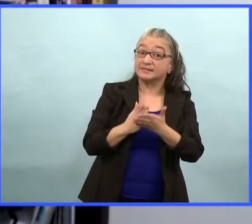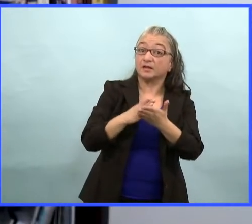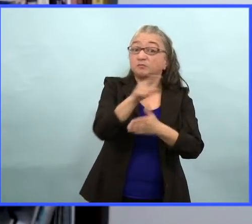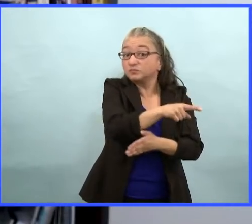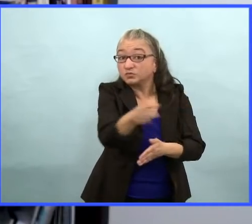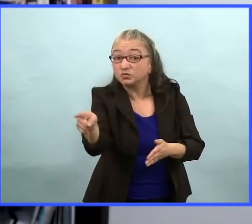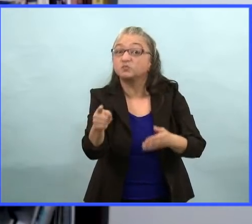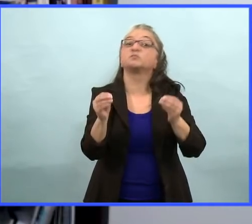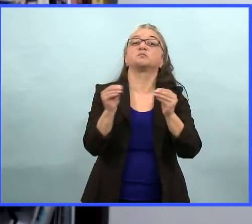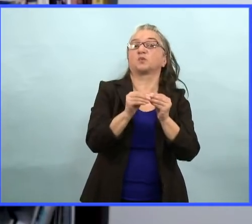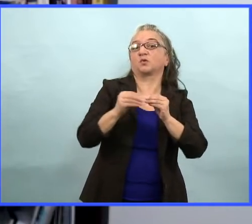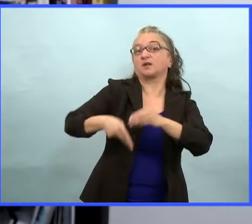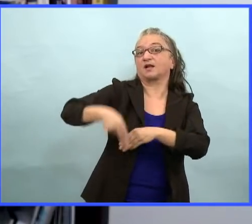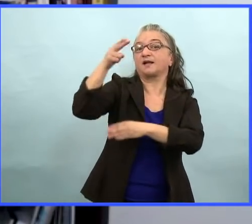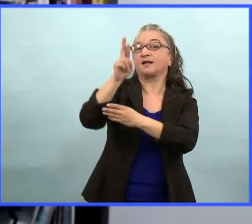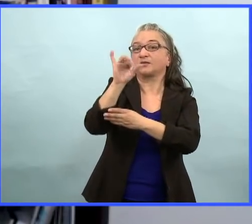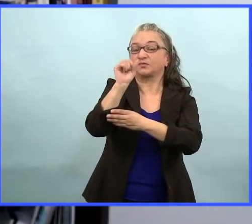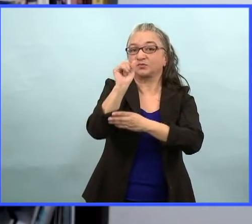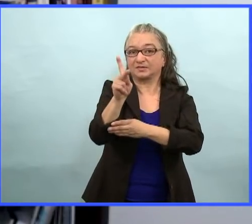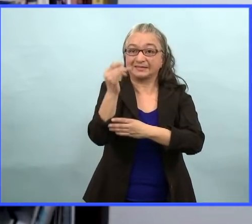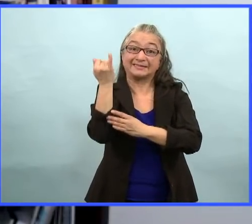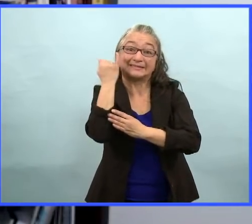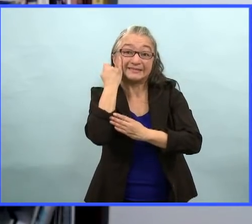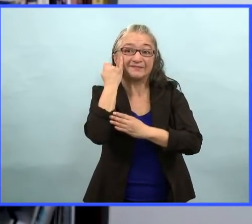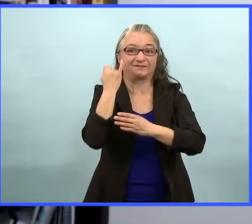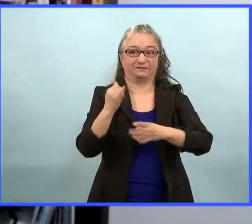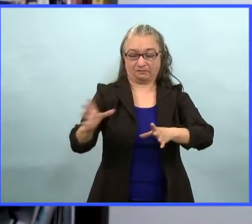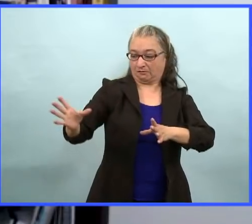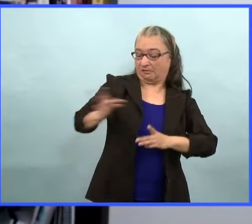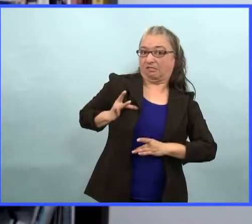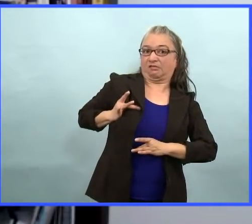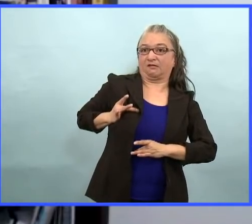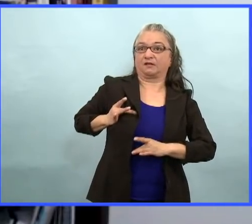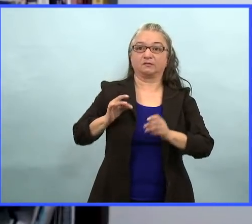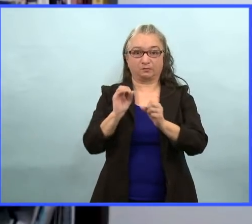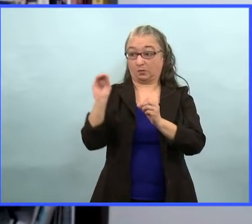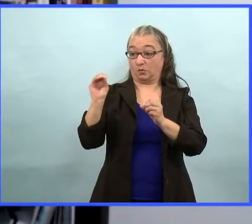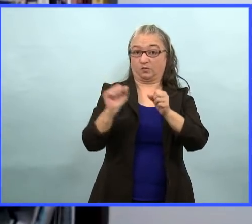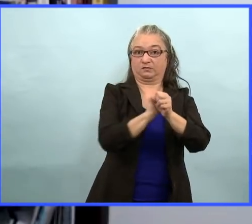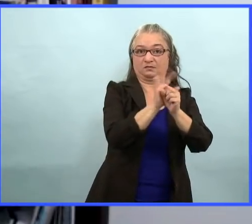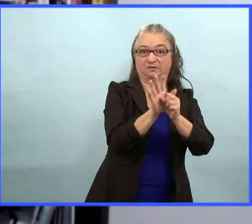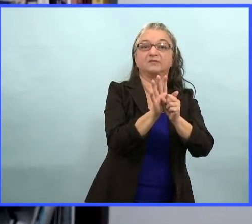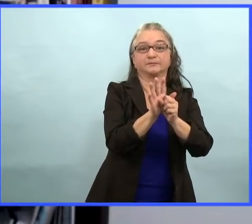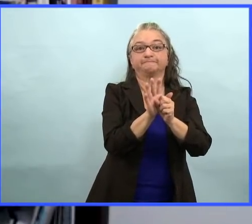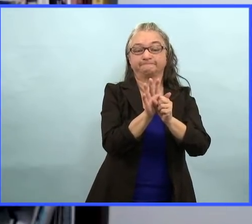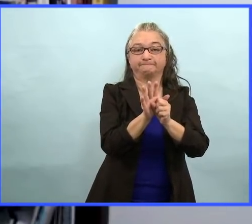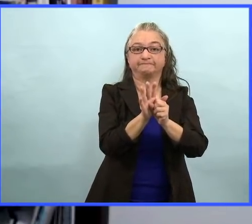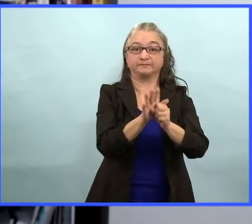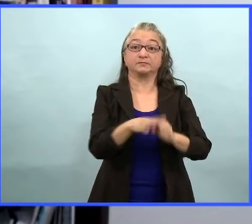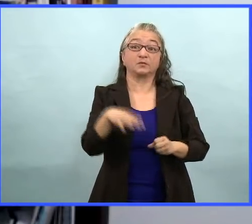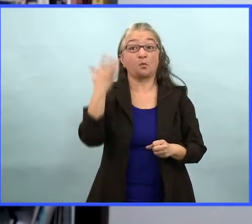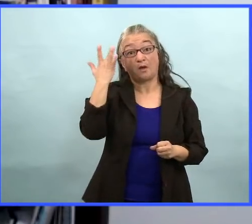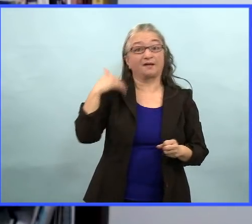increased risk of severe covalent 19 outcomes due to underlying health conditions and social factors